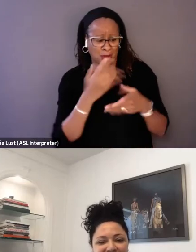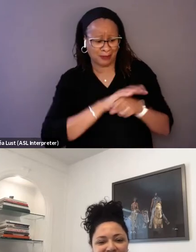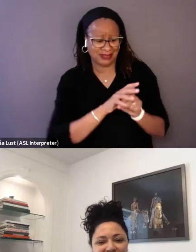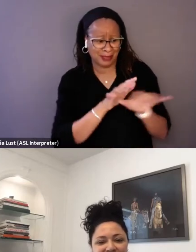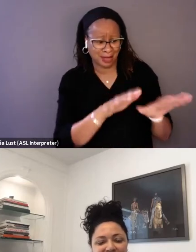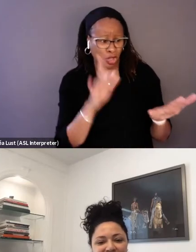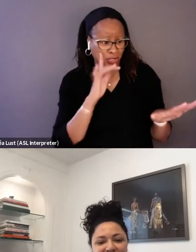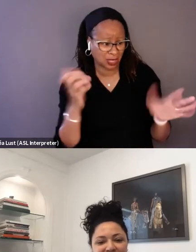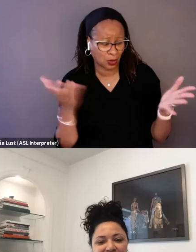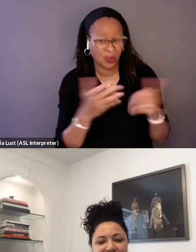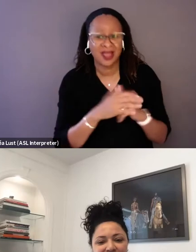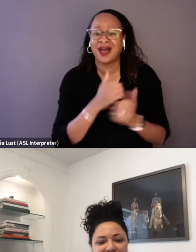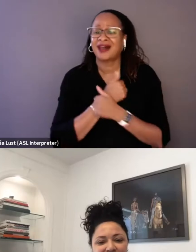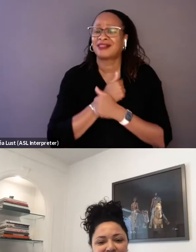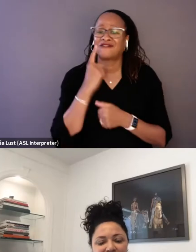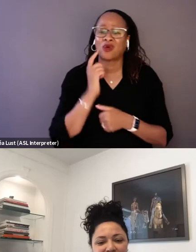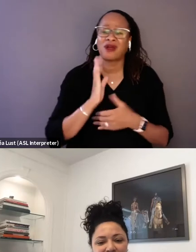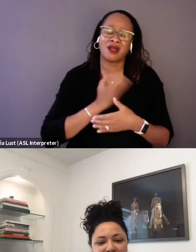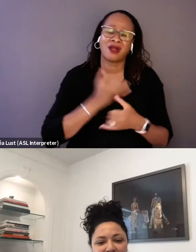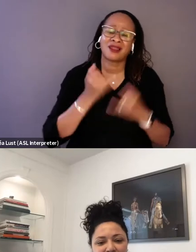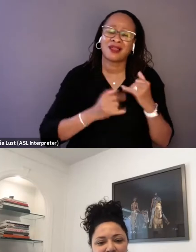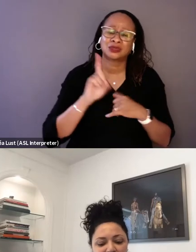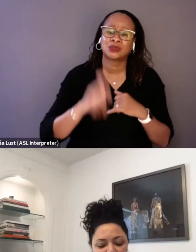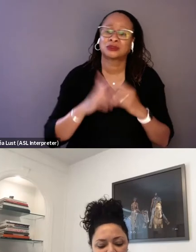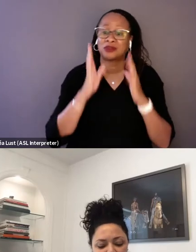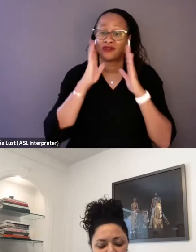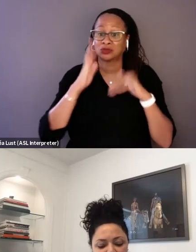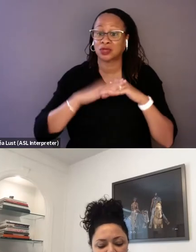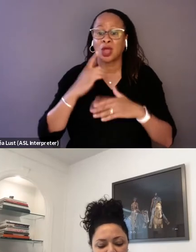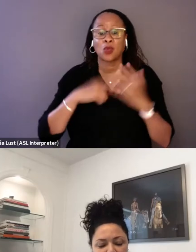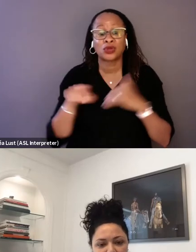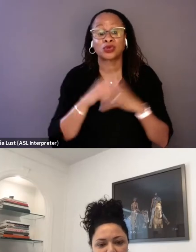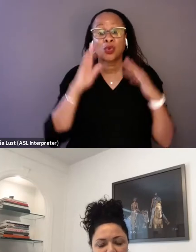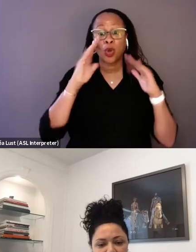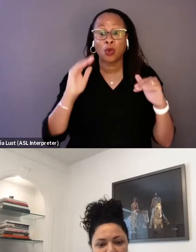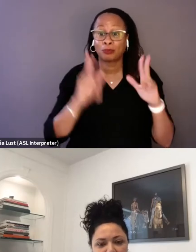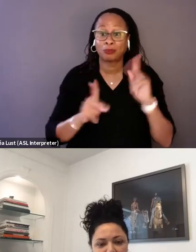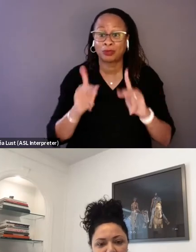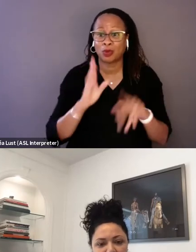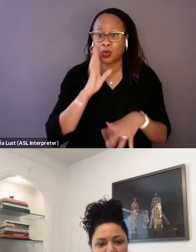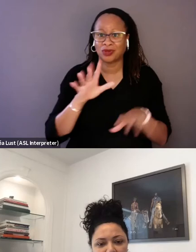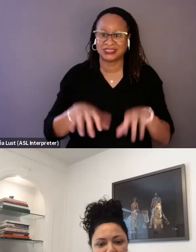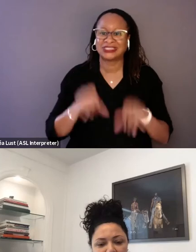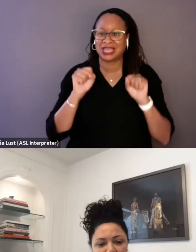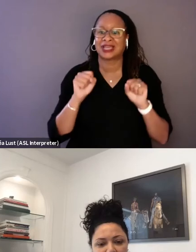I'd love for our last question, just to be about, you know what you all hope people are taking away from